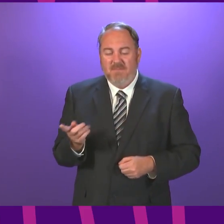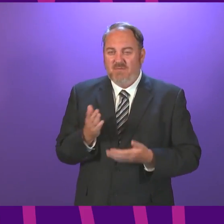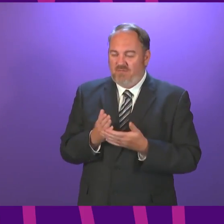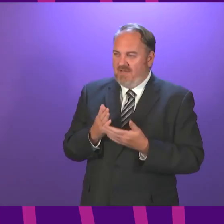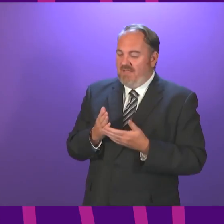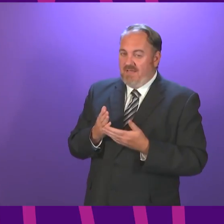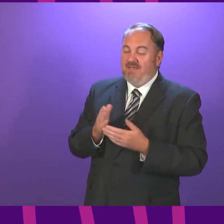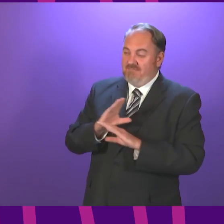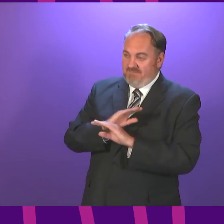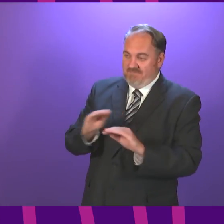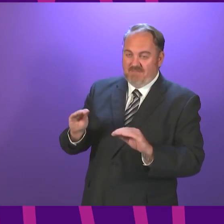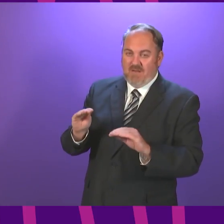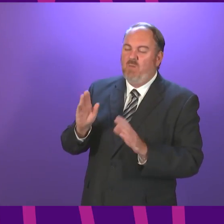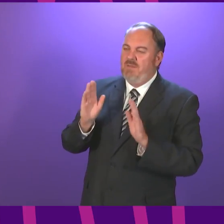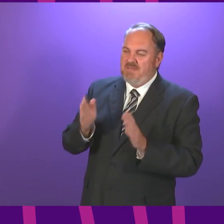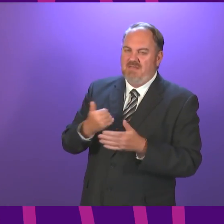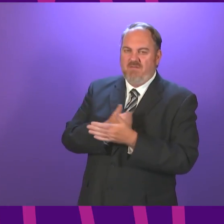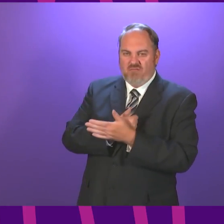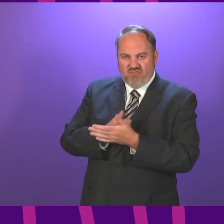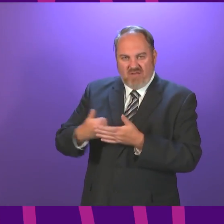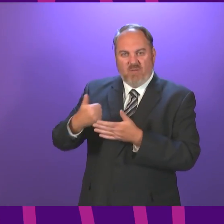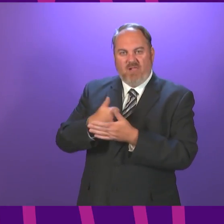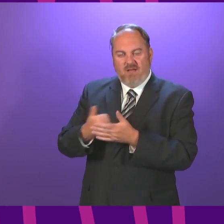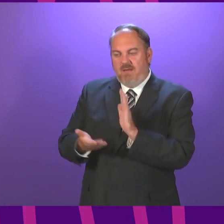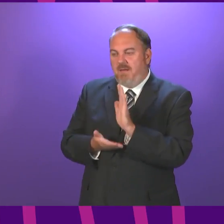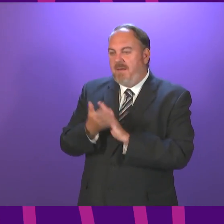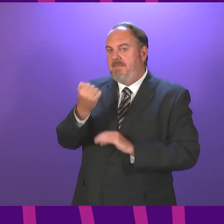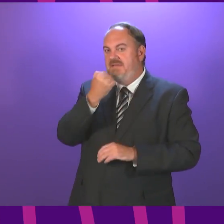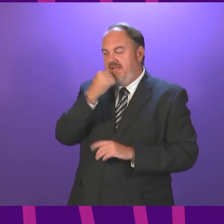Will the minister commit to providing regular updates on the progress that is being made?